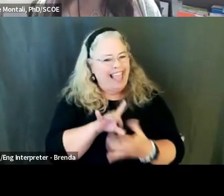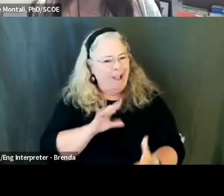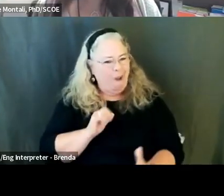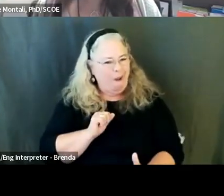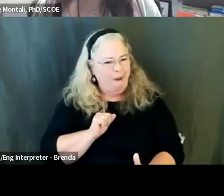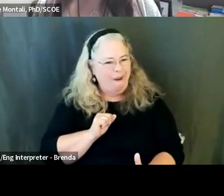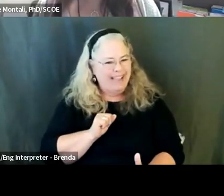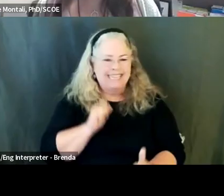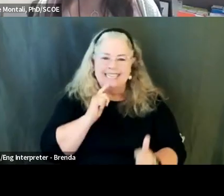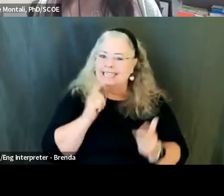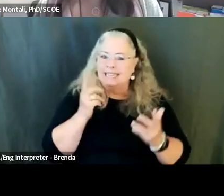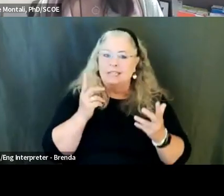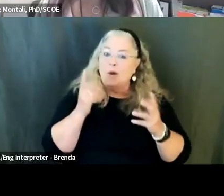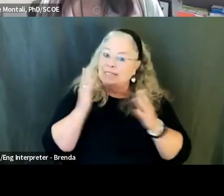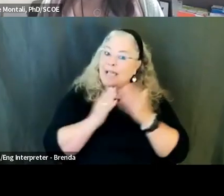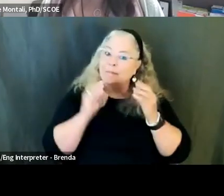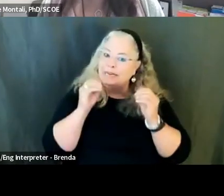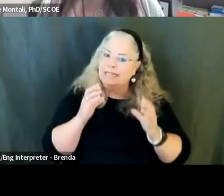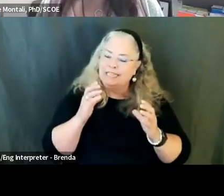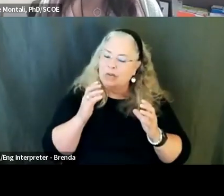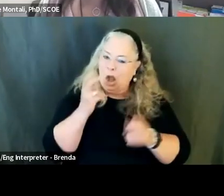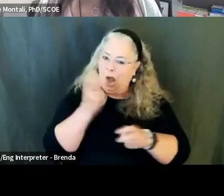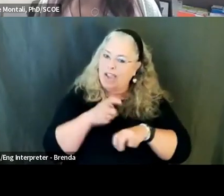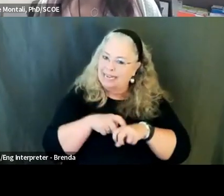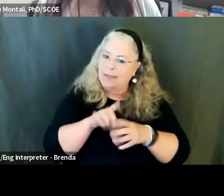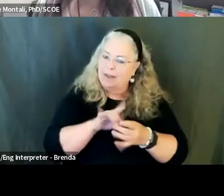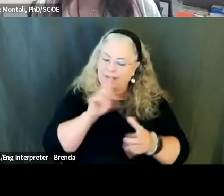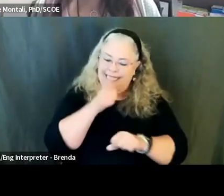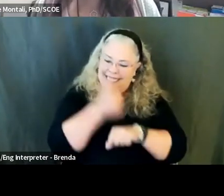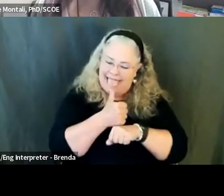want everybody to know smart they are right? So you gotta have to set up an environment that that